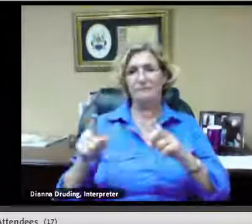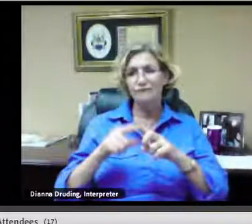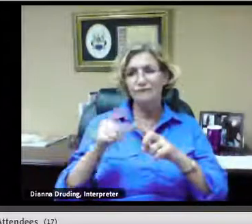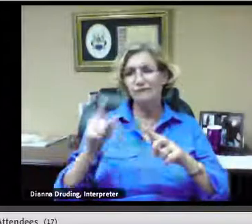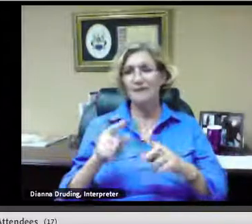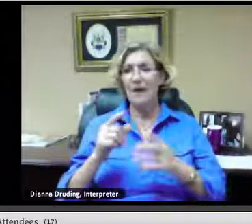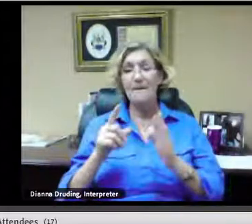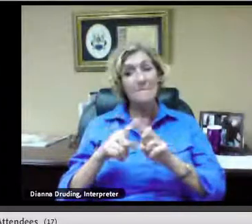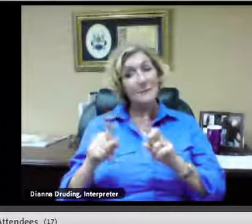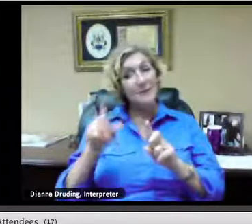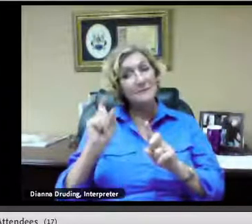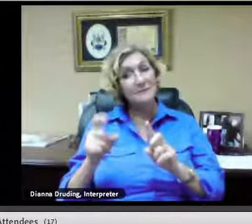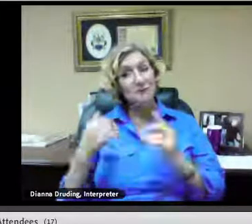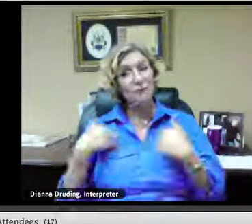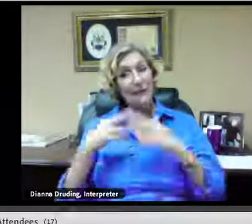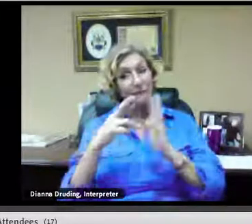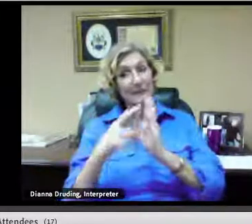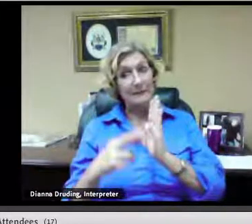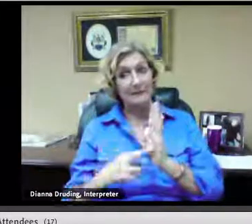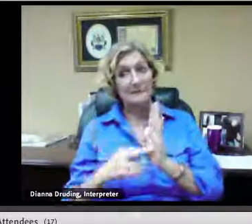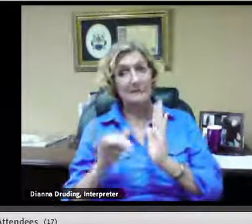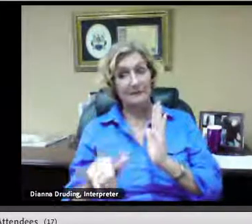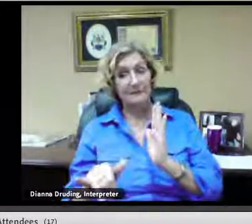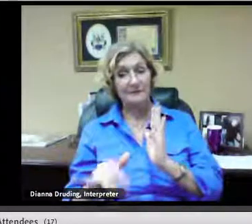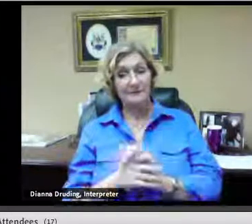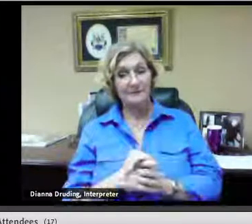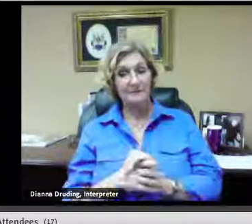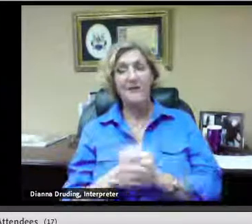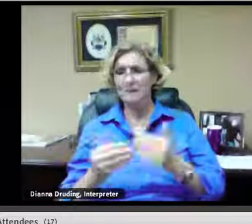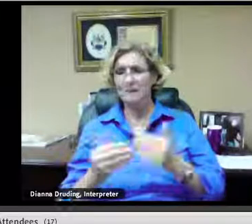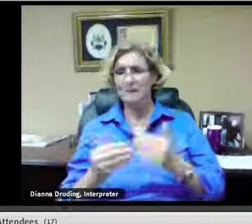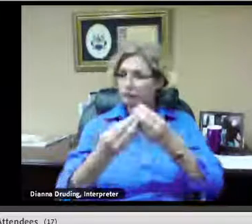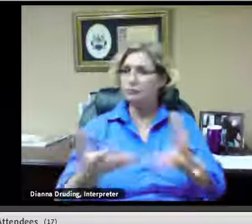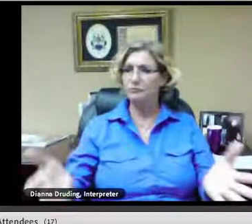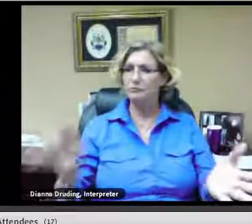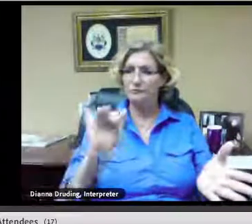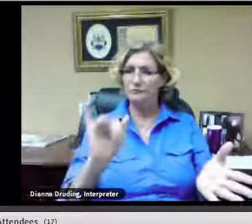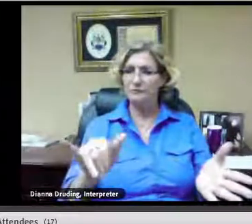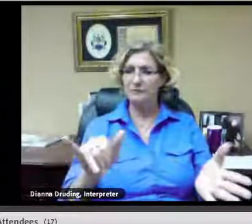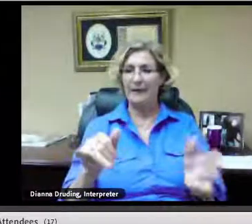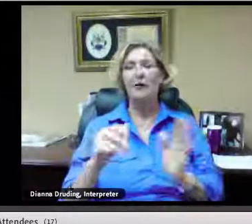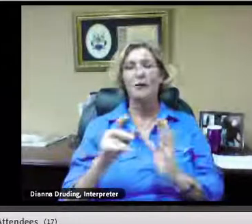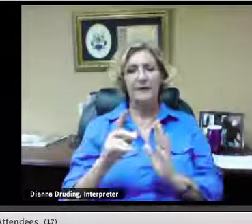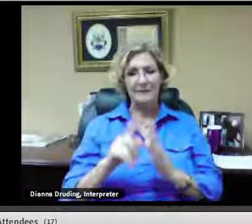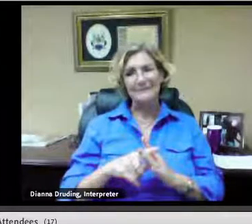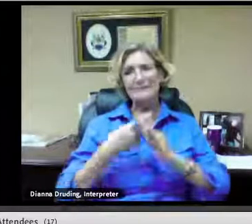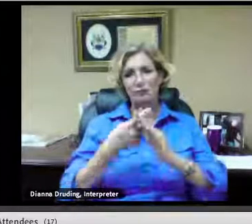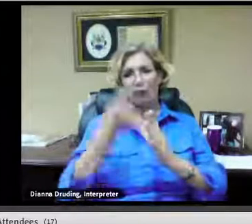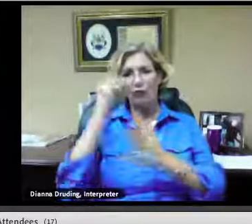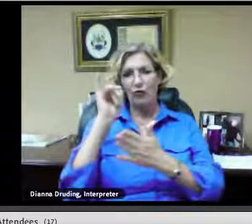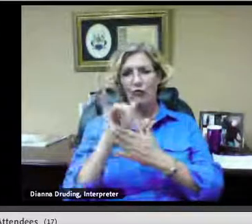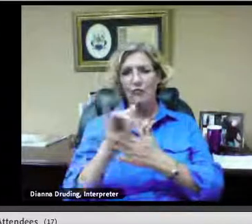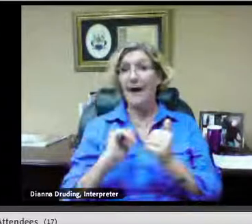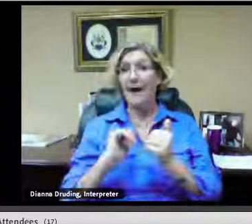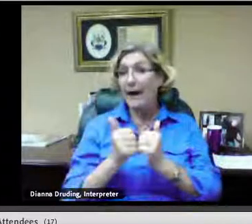The key, I think, for most of us is, how do we do it? Functionality, is that available from a keyboard,